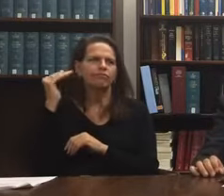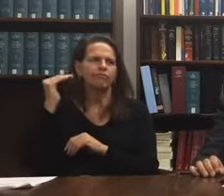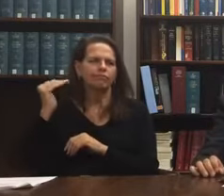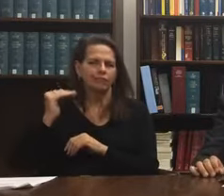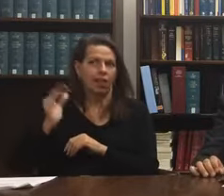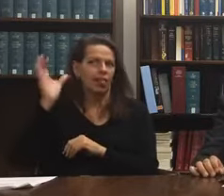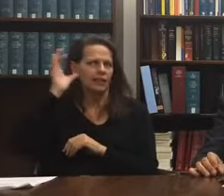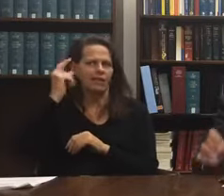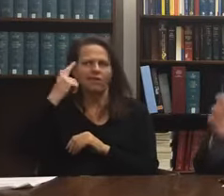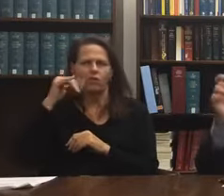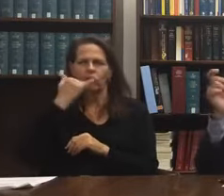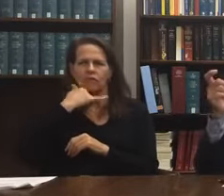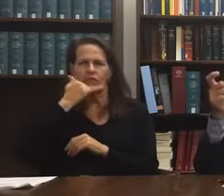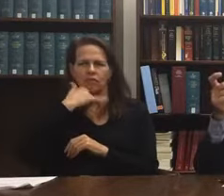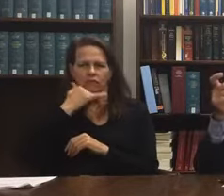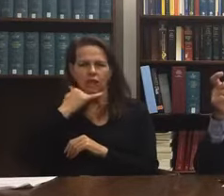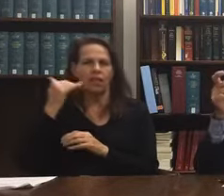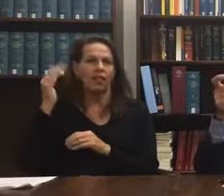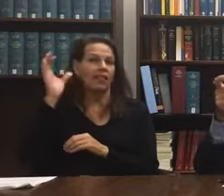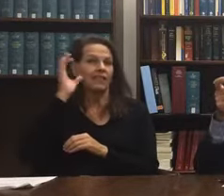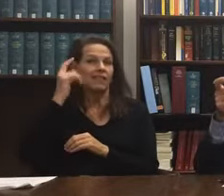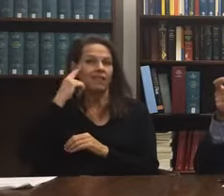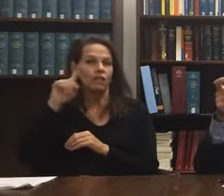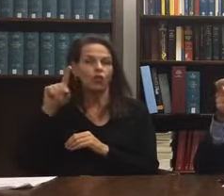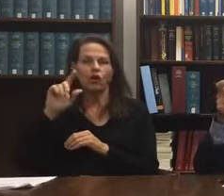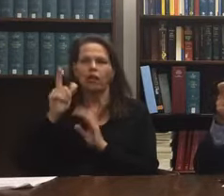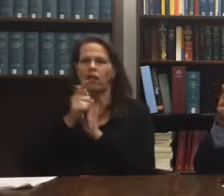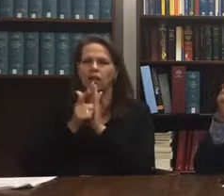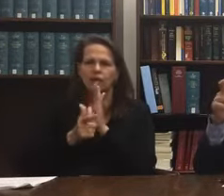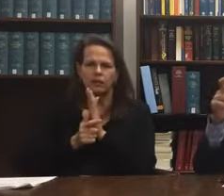errors listen for the policy or the legal basis for the denial do they have